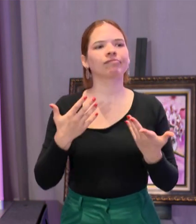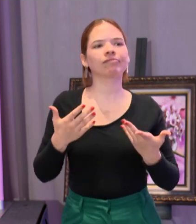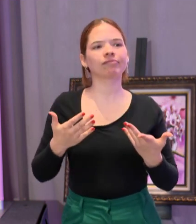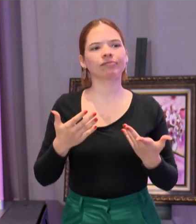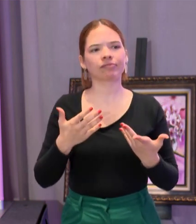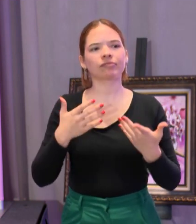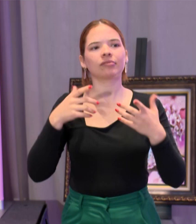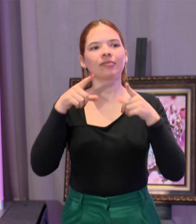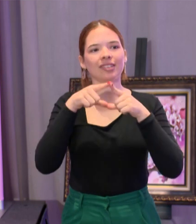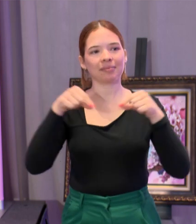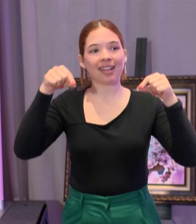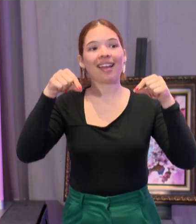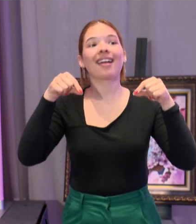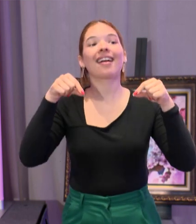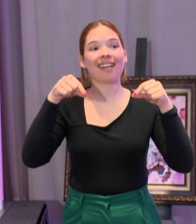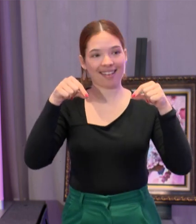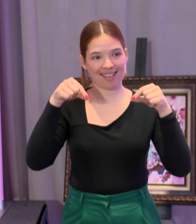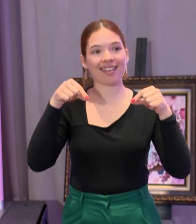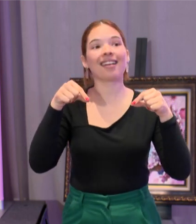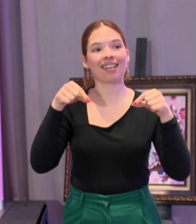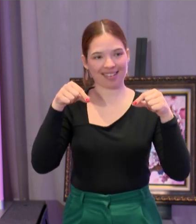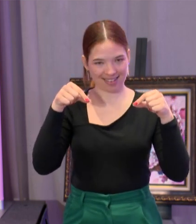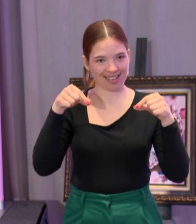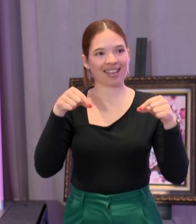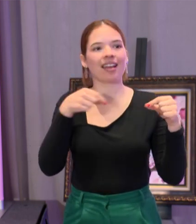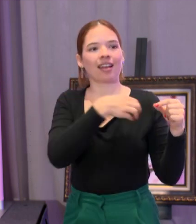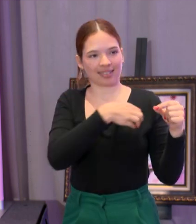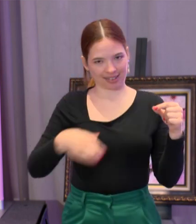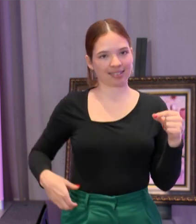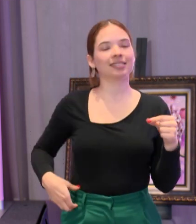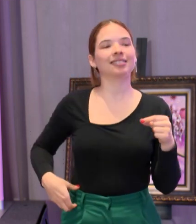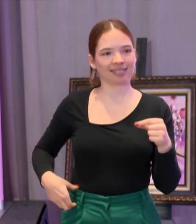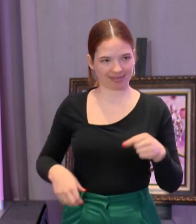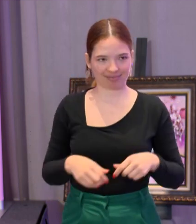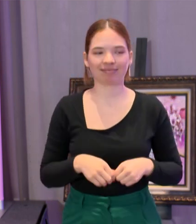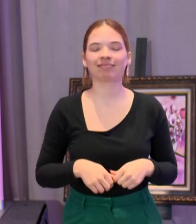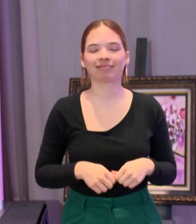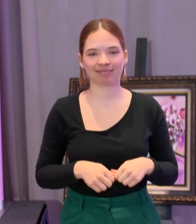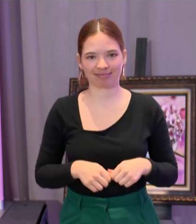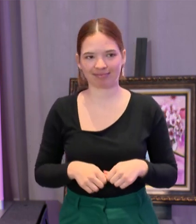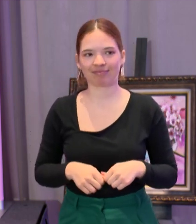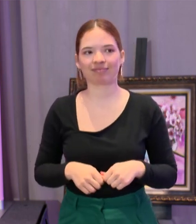PLEASE GIVE THEM A ROUND OF APPLAUSE. AS WELL AS EVENTS